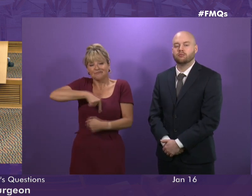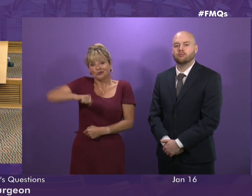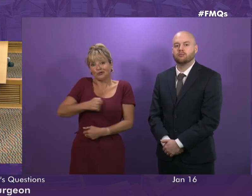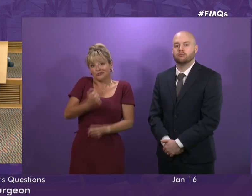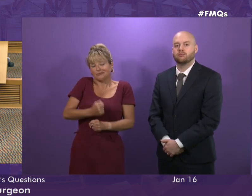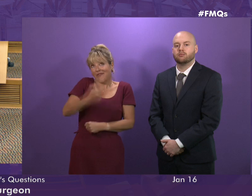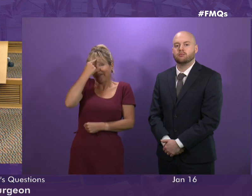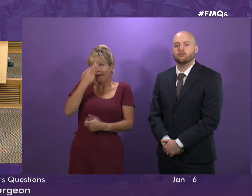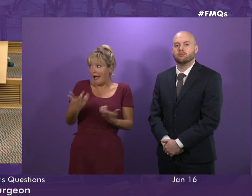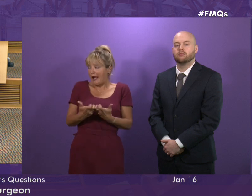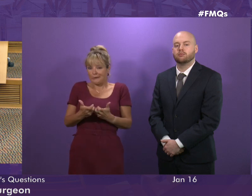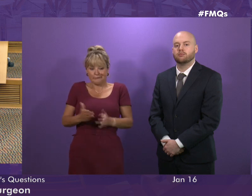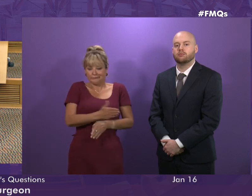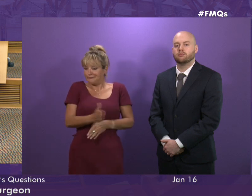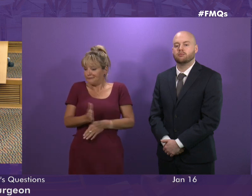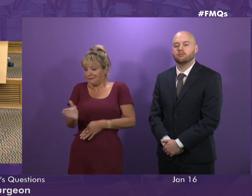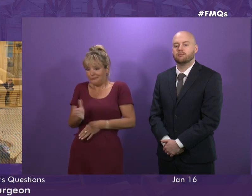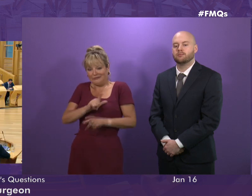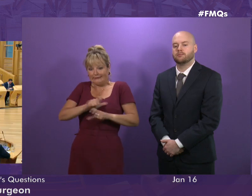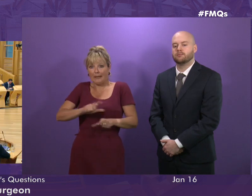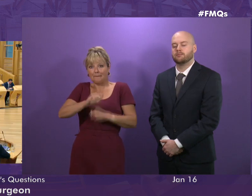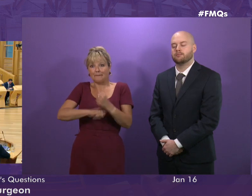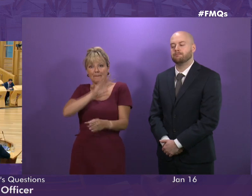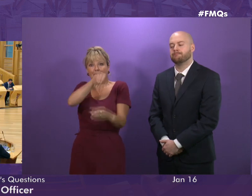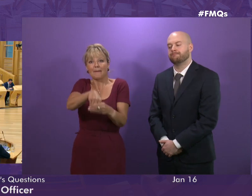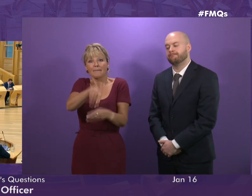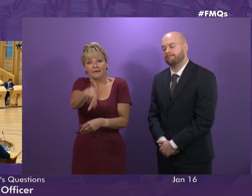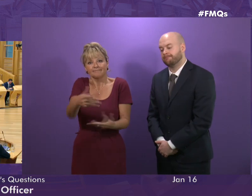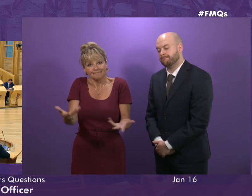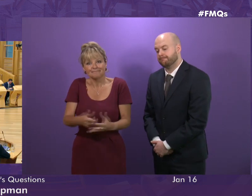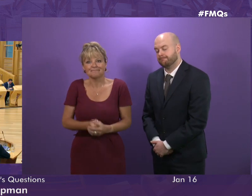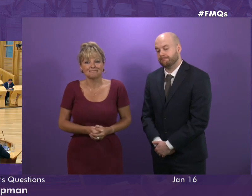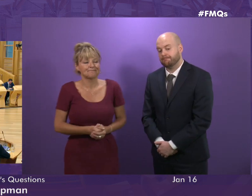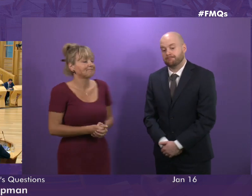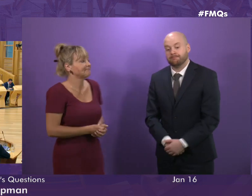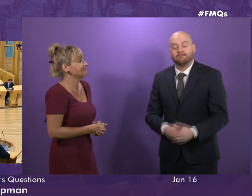that would allow Scotland to remain a member of it in the event that the UK Government chooses to abandon the programme.